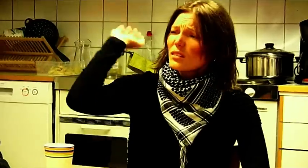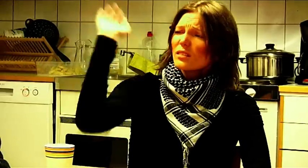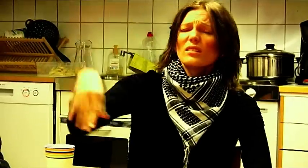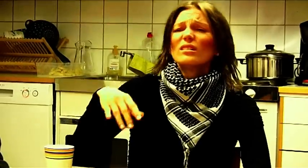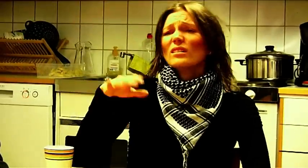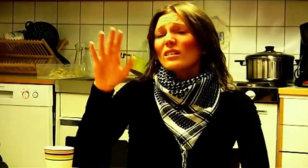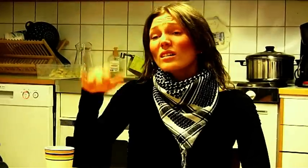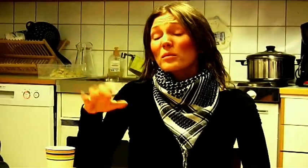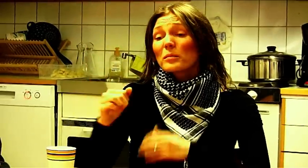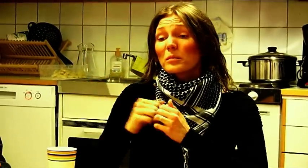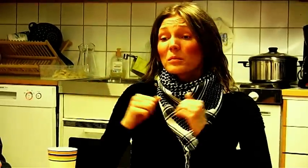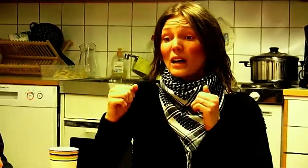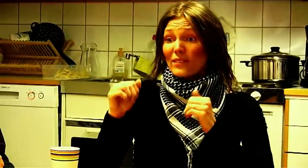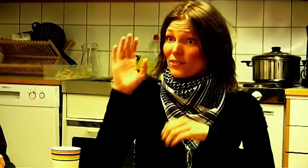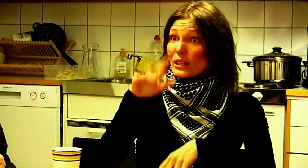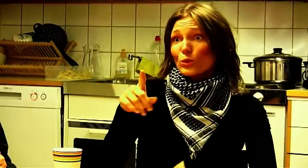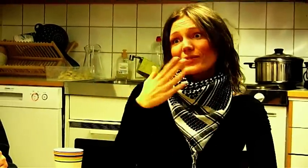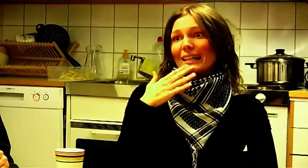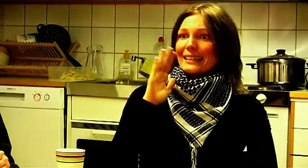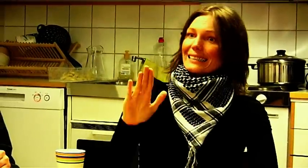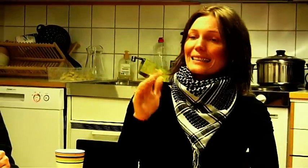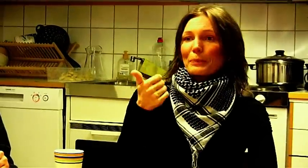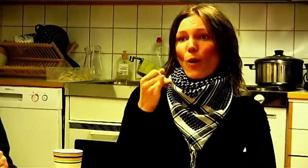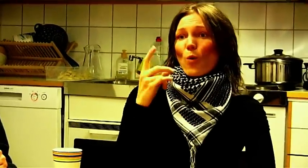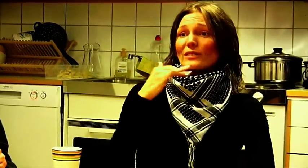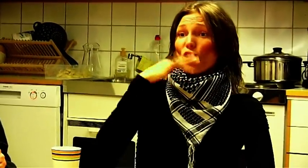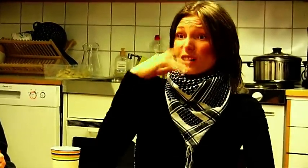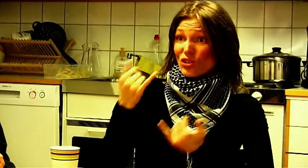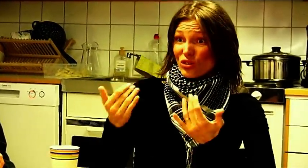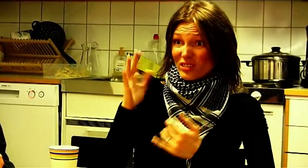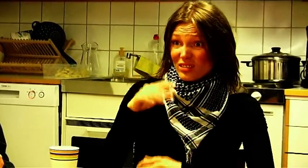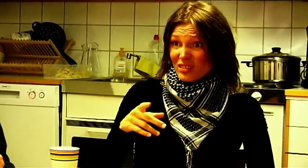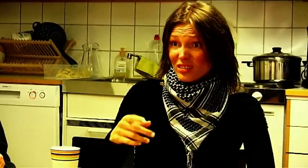Quit it. Do you know who your biological parents are?